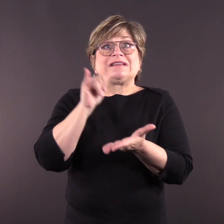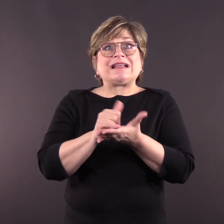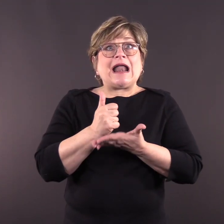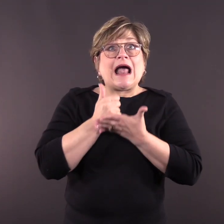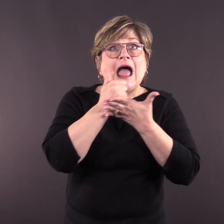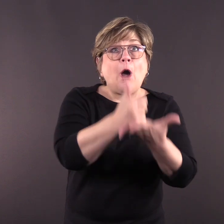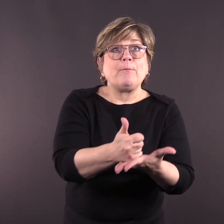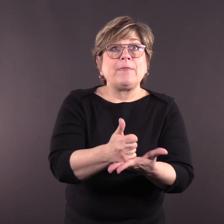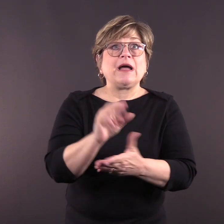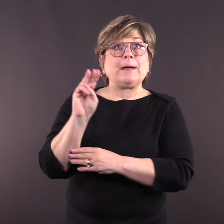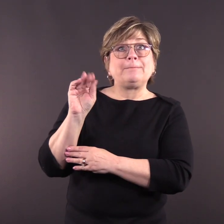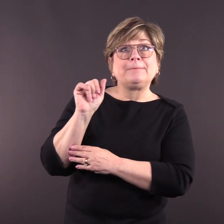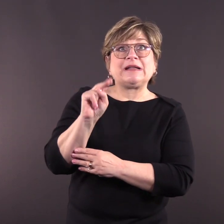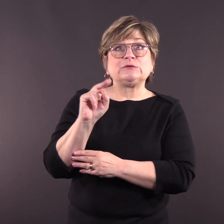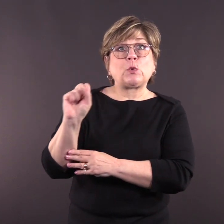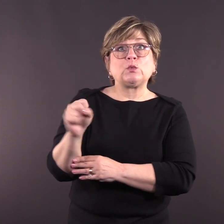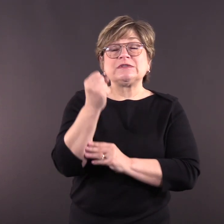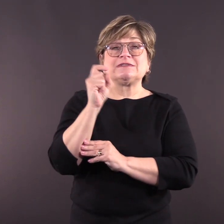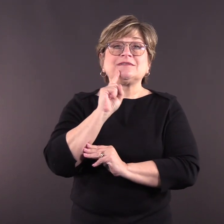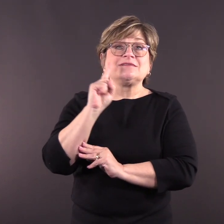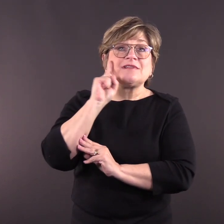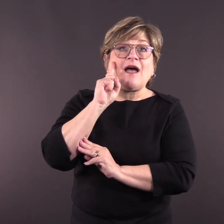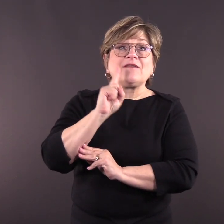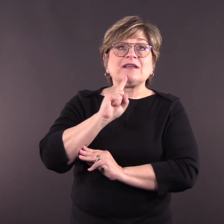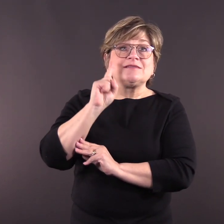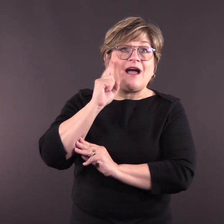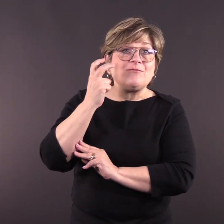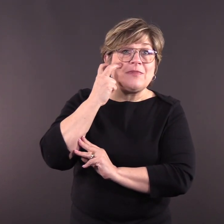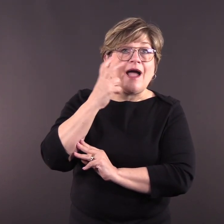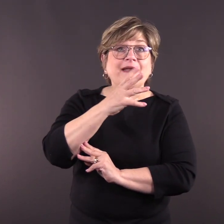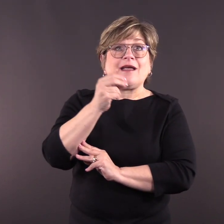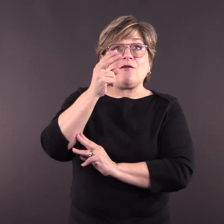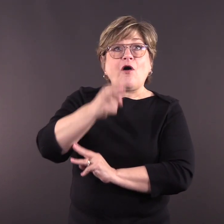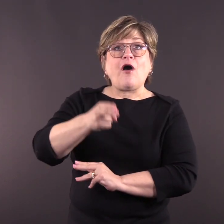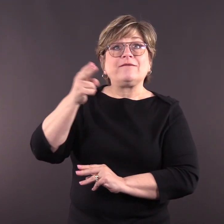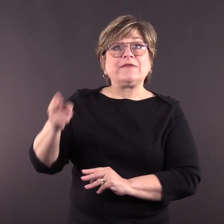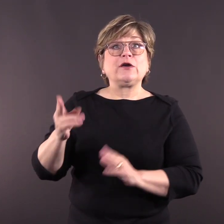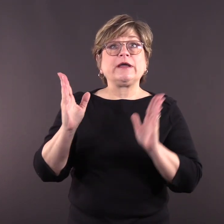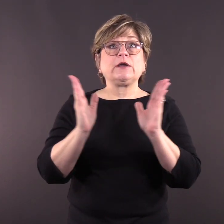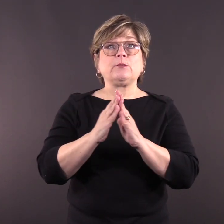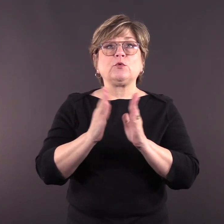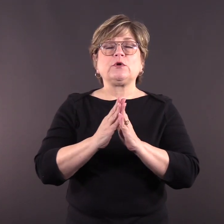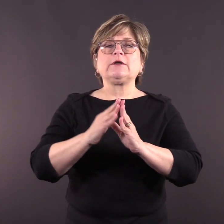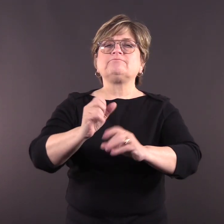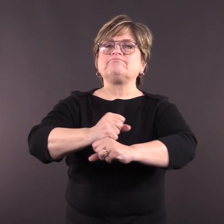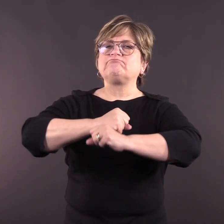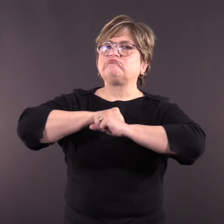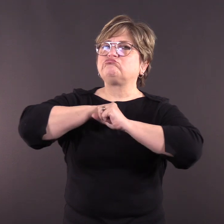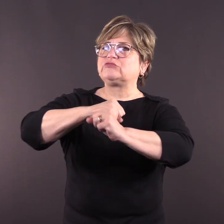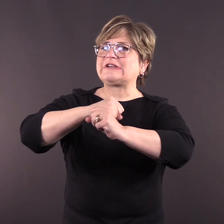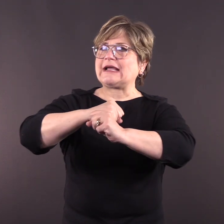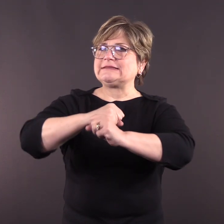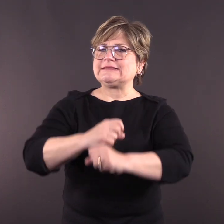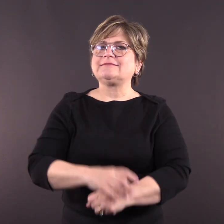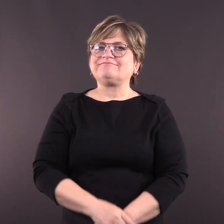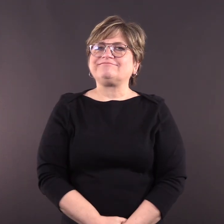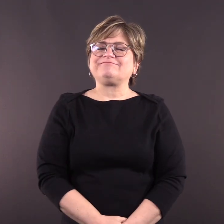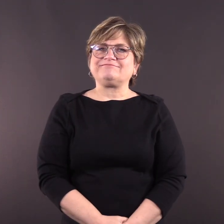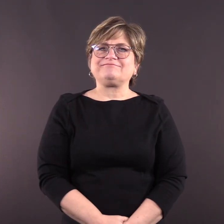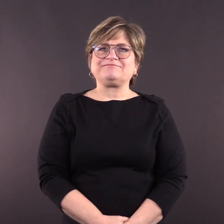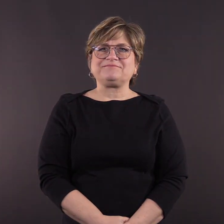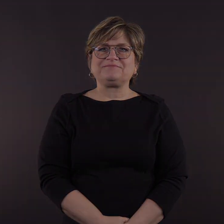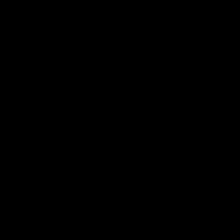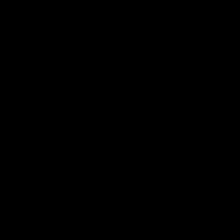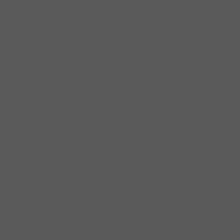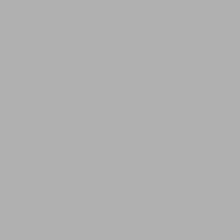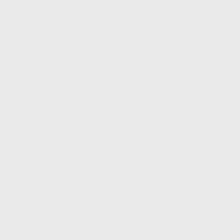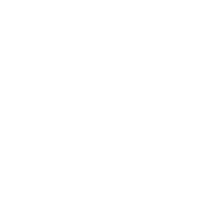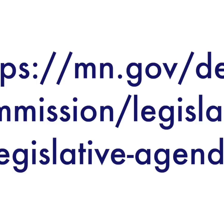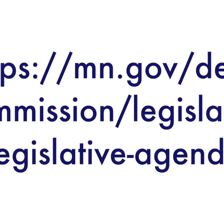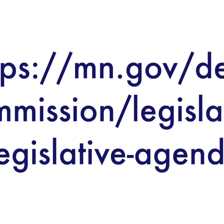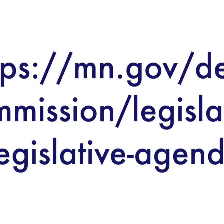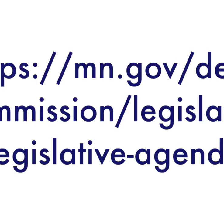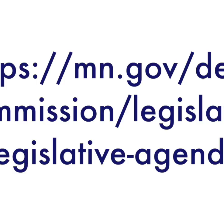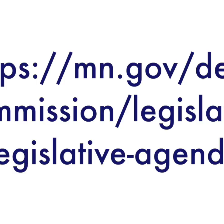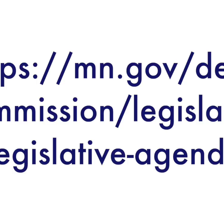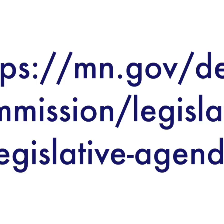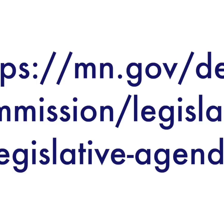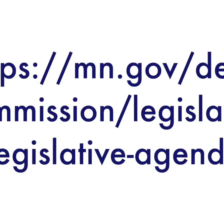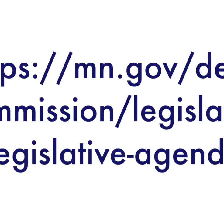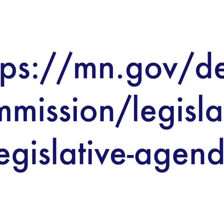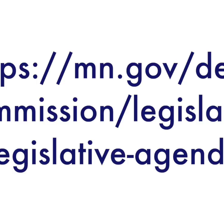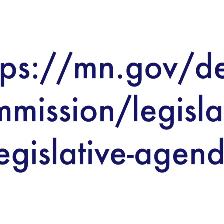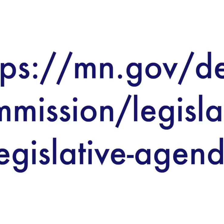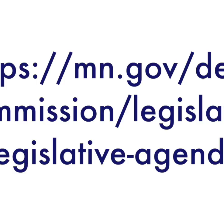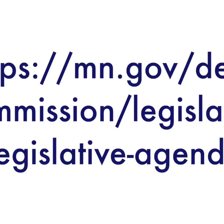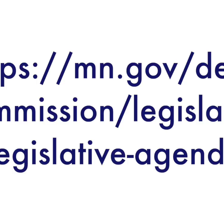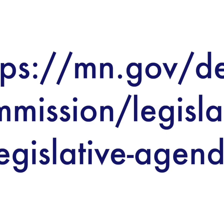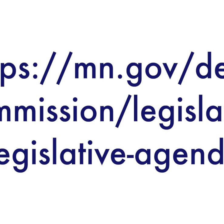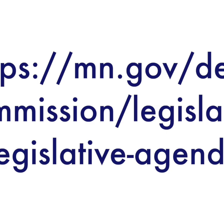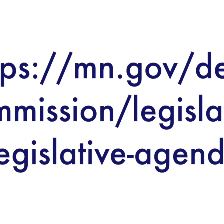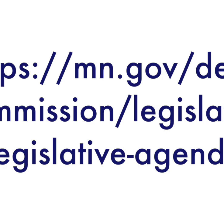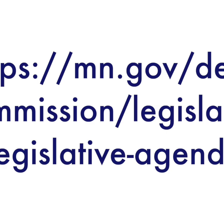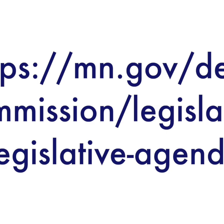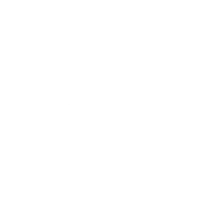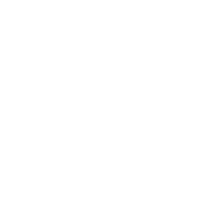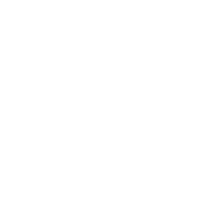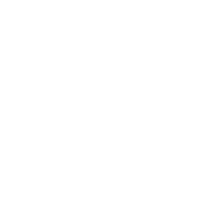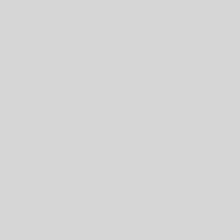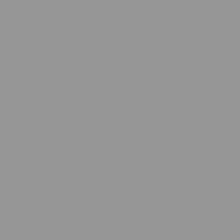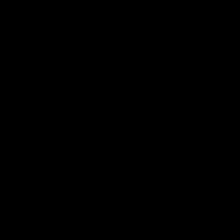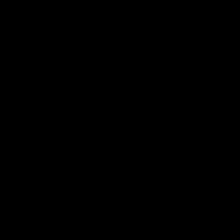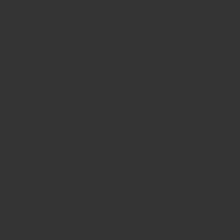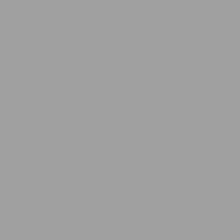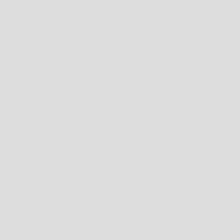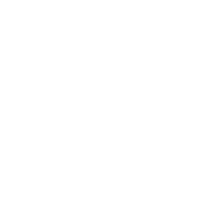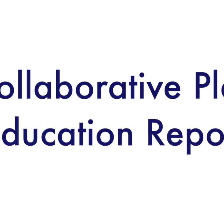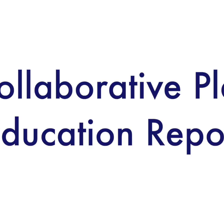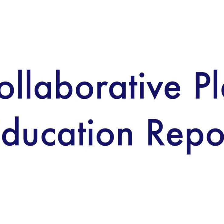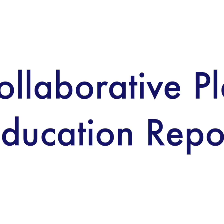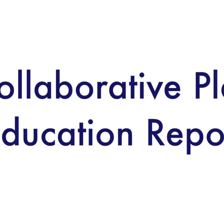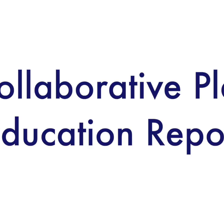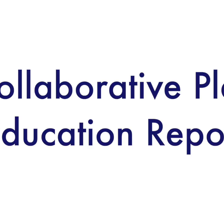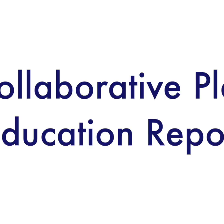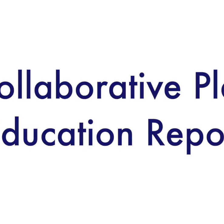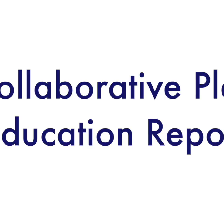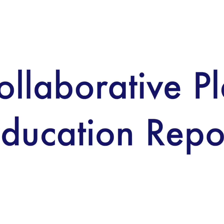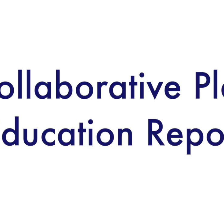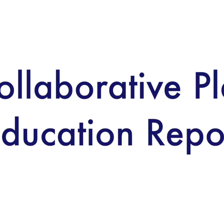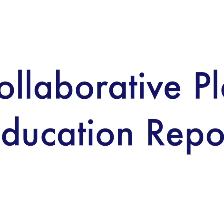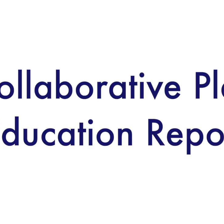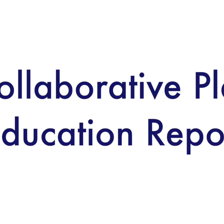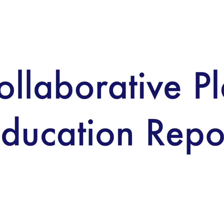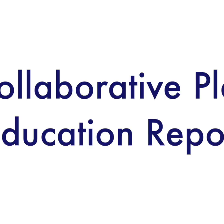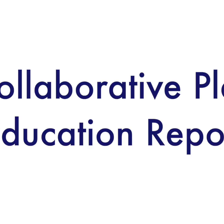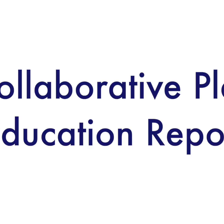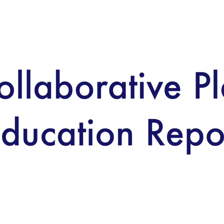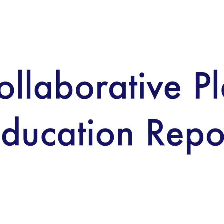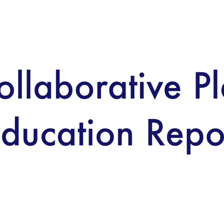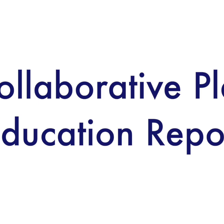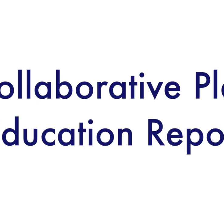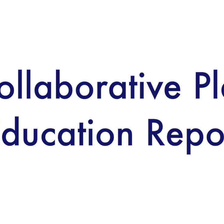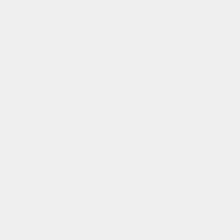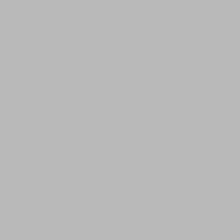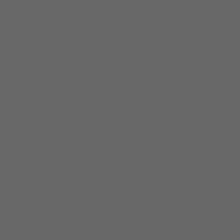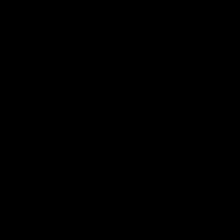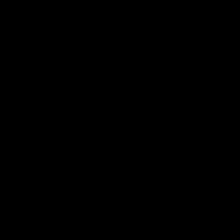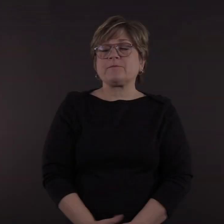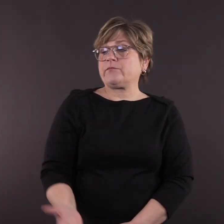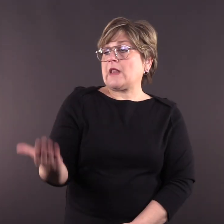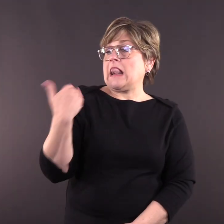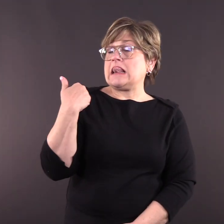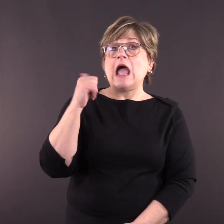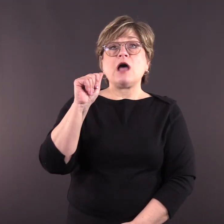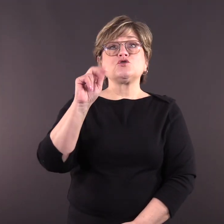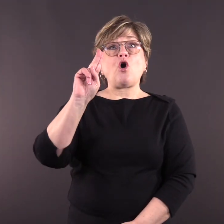Minnesota’s deaf, deafblind, and hard of hearing community are protected.